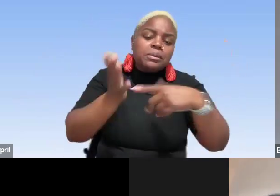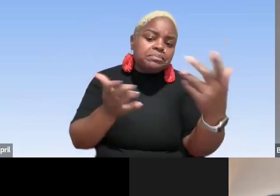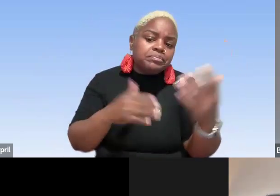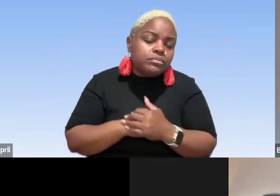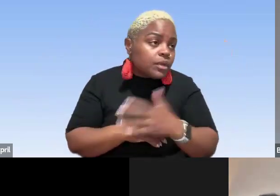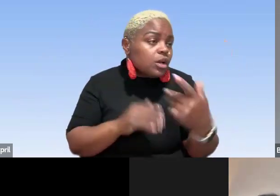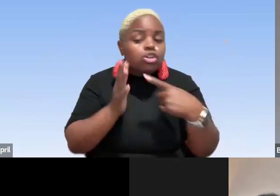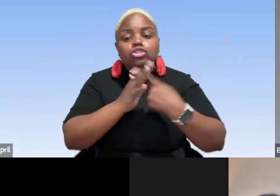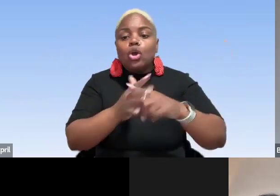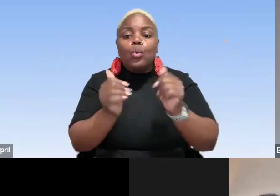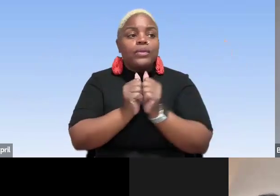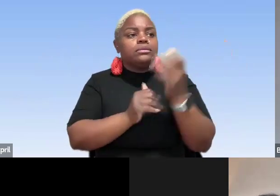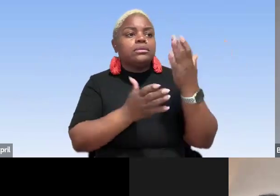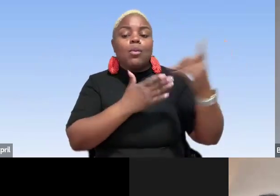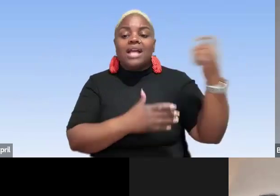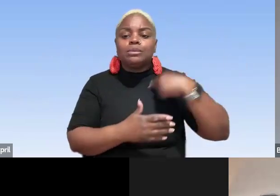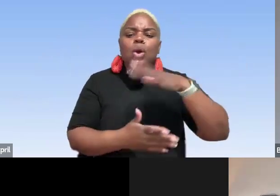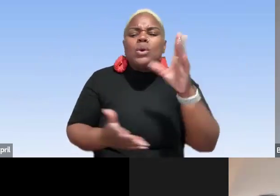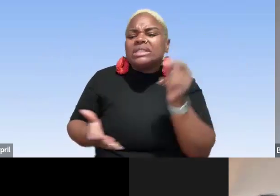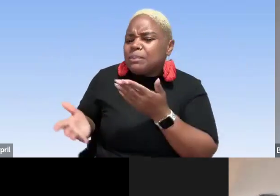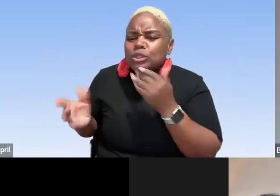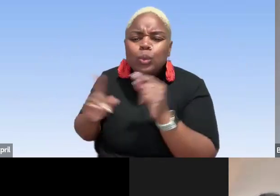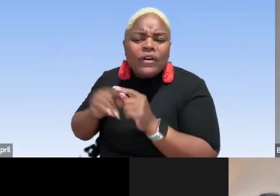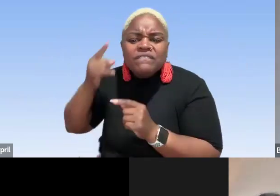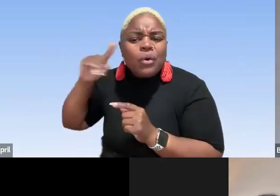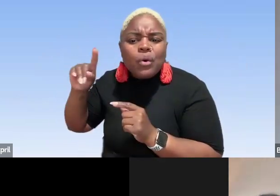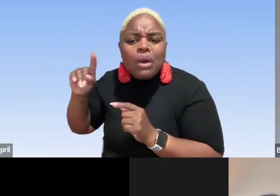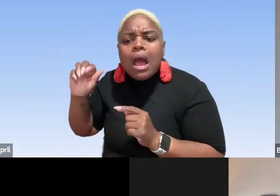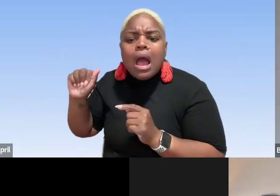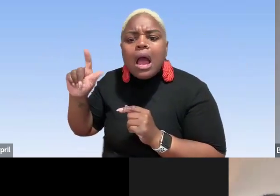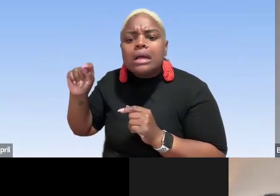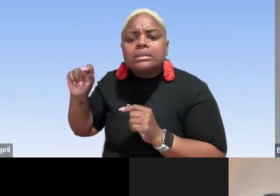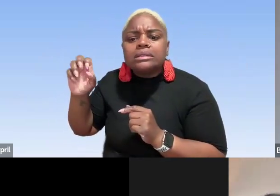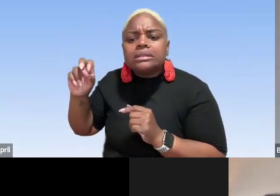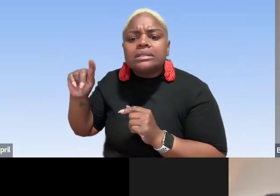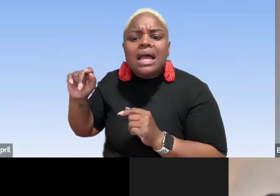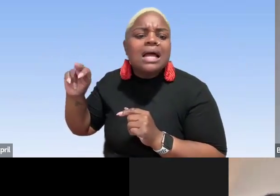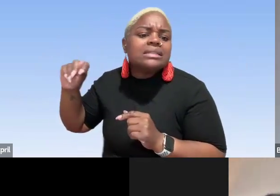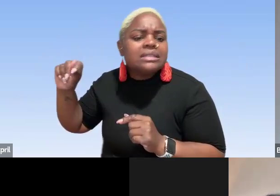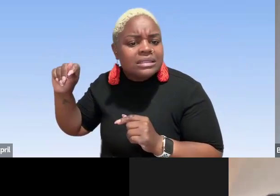what would be the best term for attendant, uh, like the word attendant. And it kinda caught me by surprise,